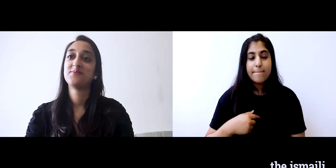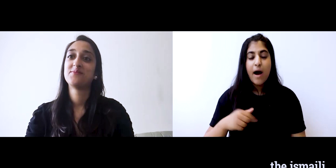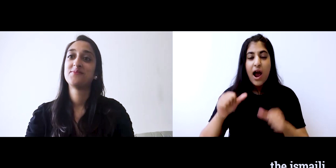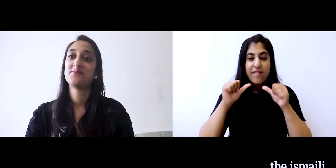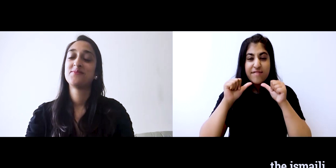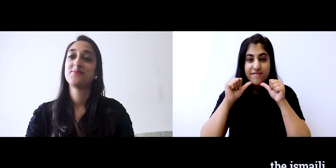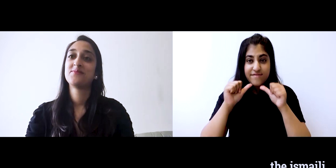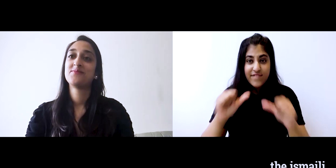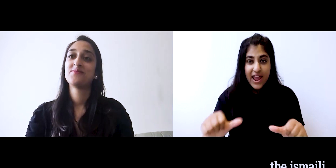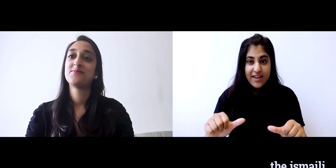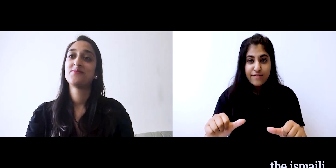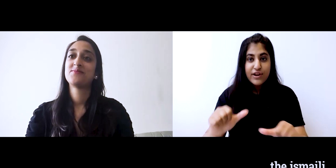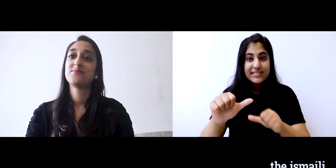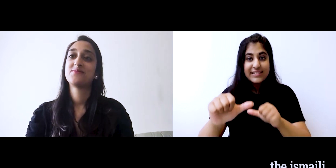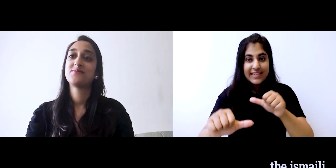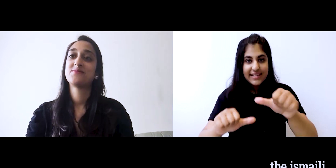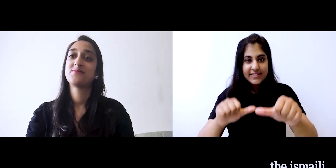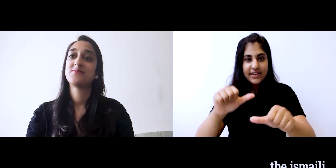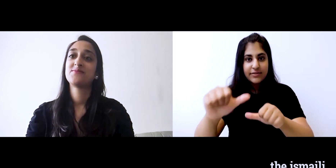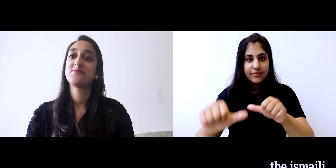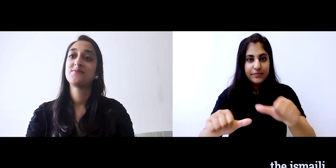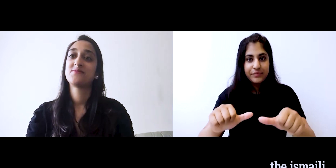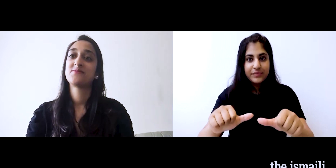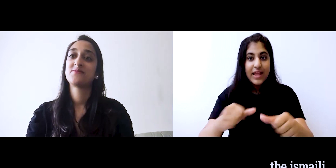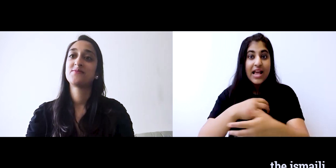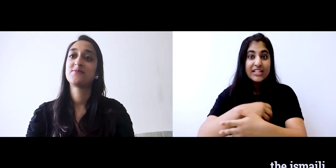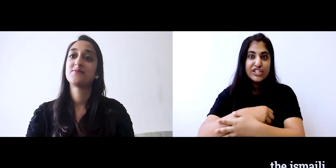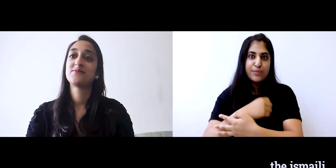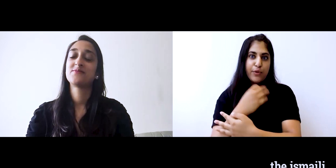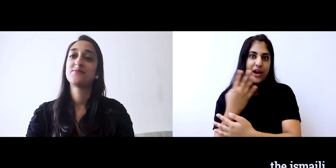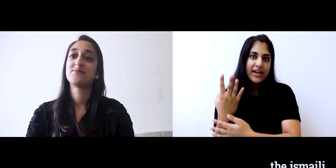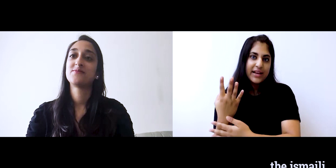My favourite season spring